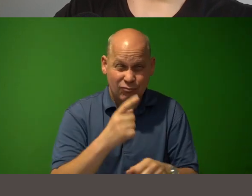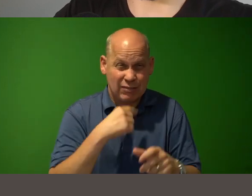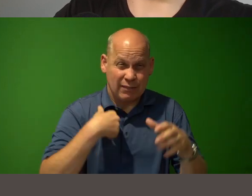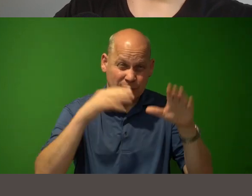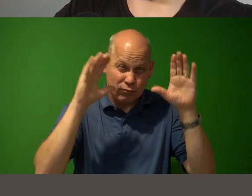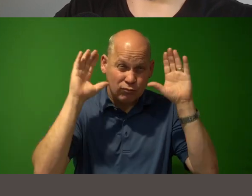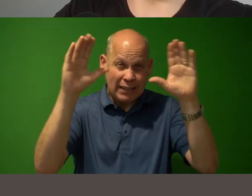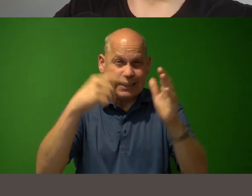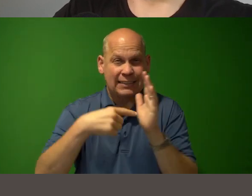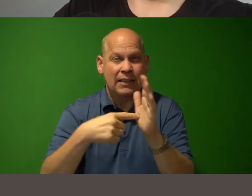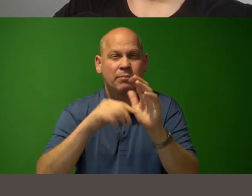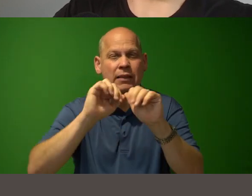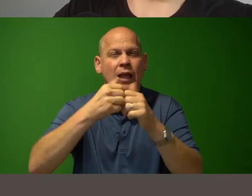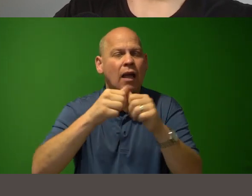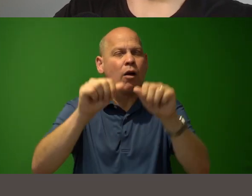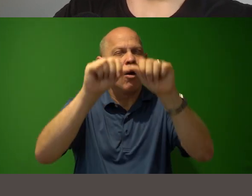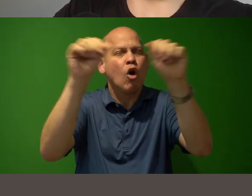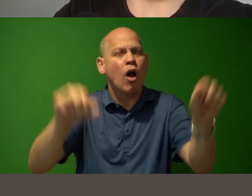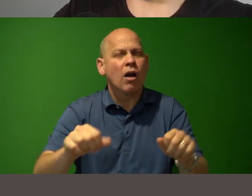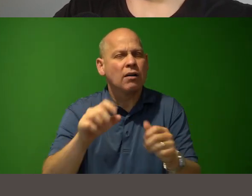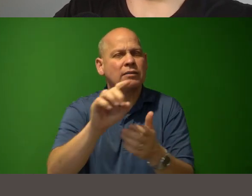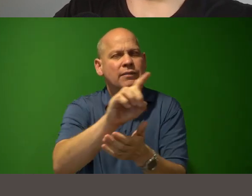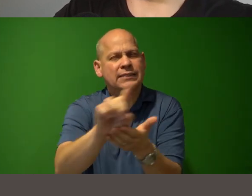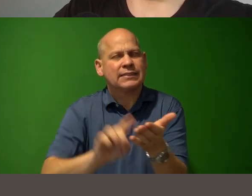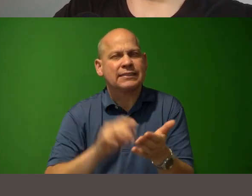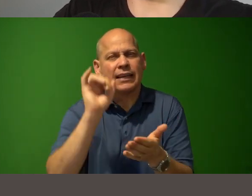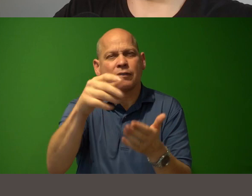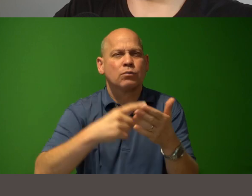how architects have diagrammed the projects.